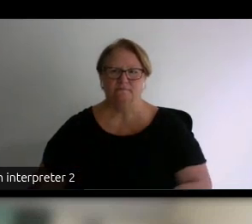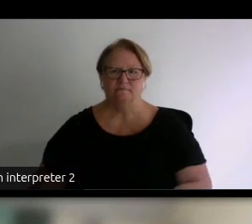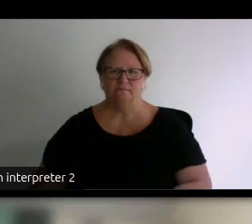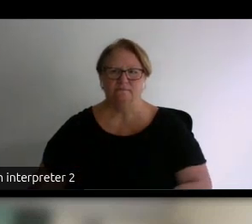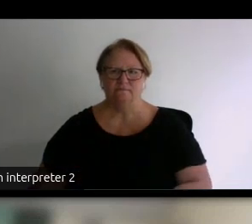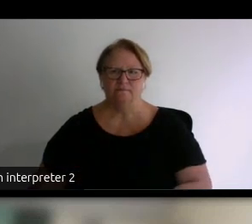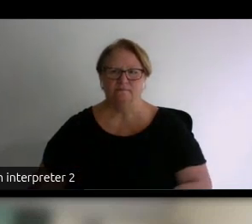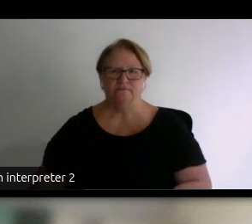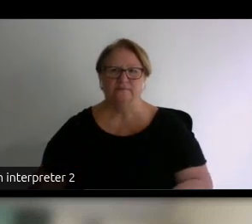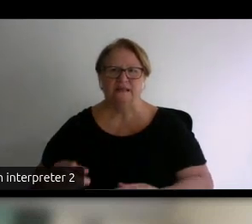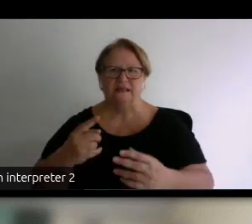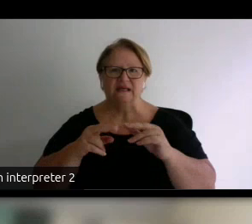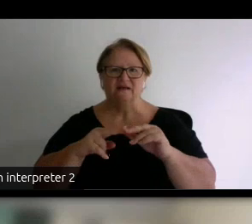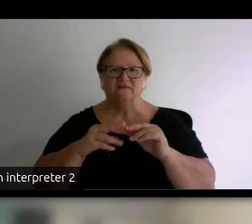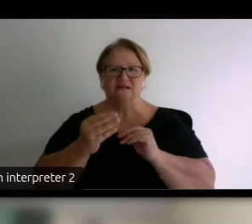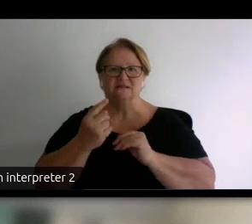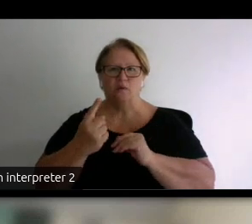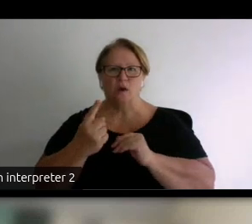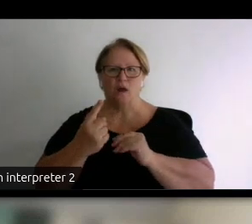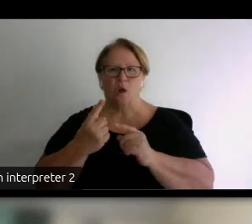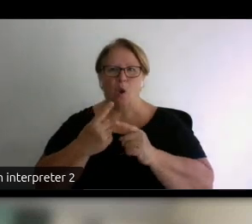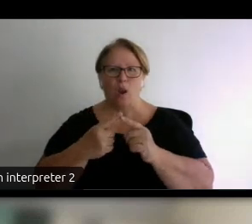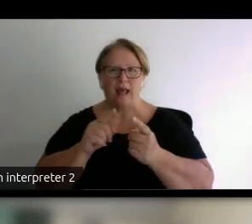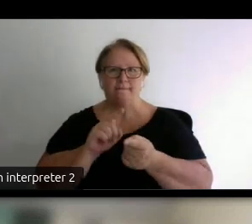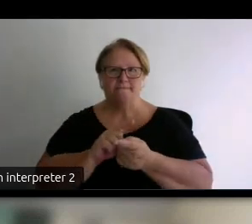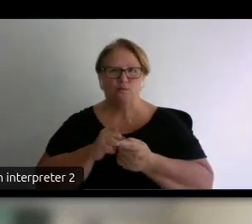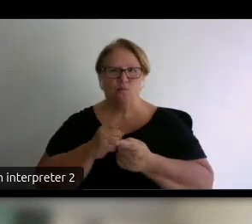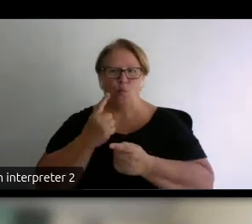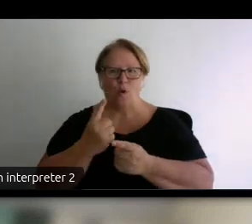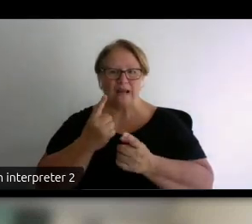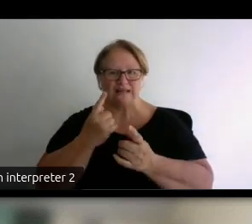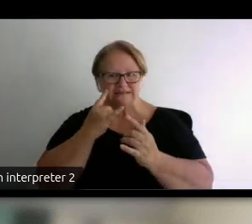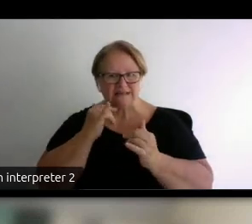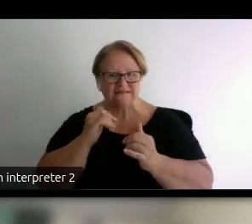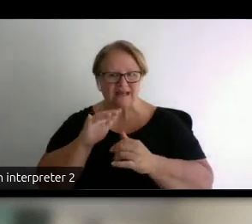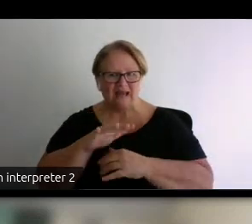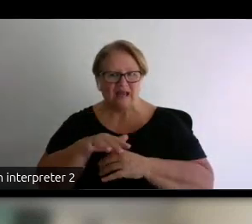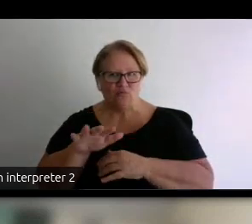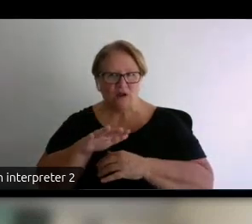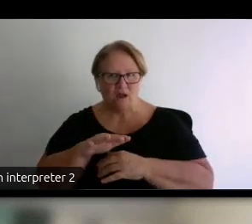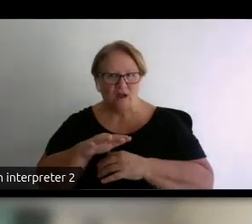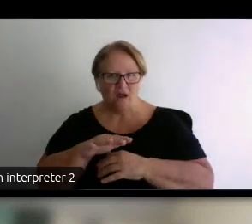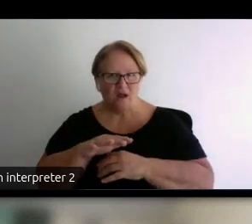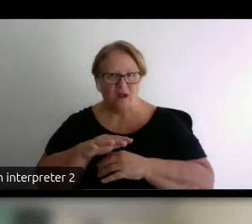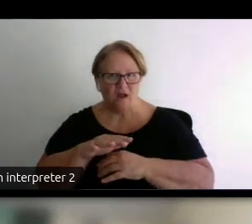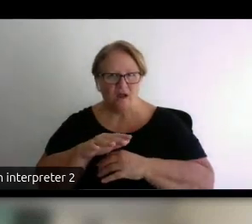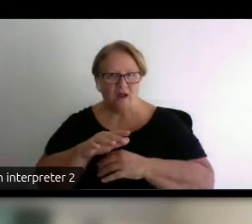if someone only meets one means tested area i.e. within the income test but exceeds the assets test